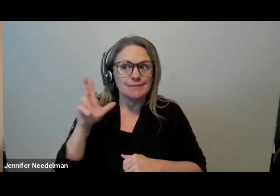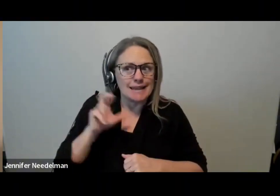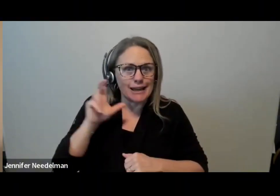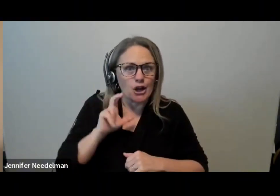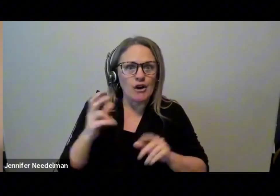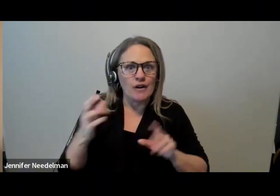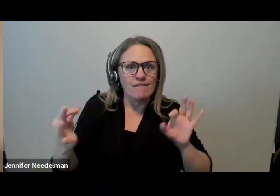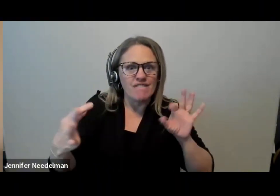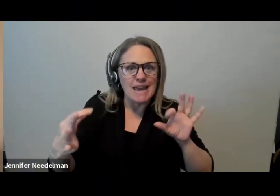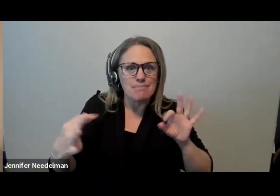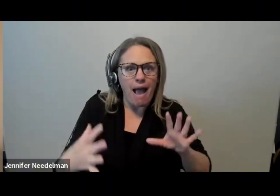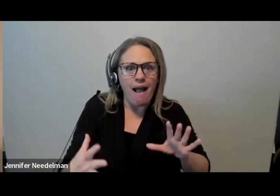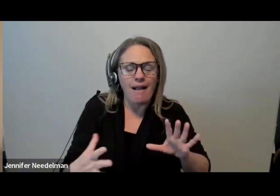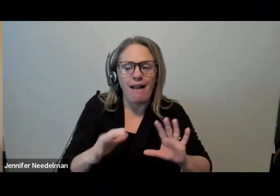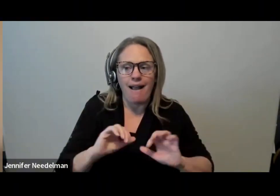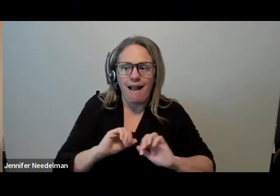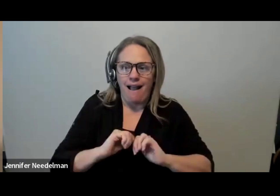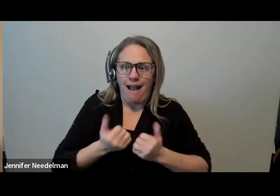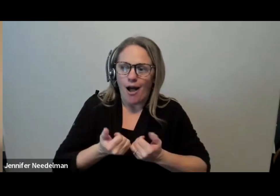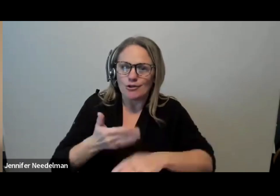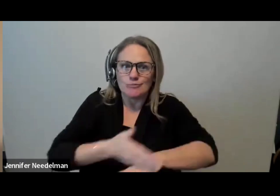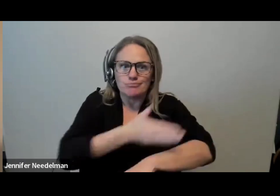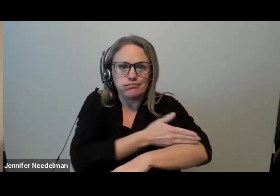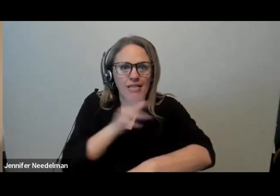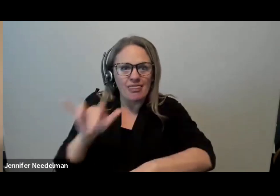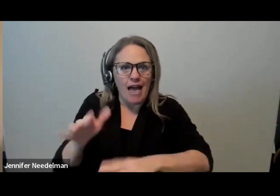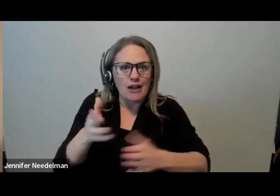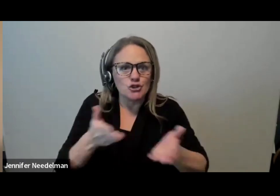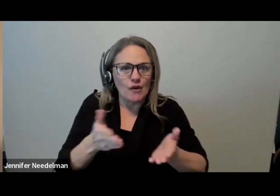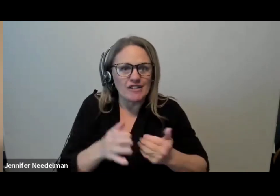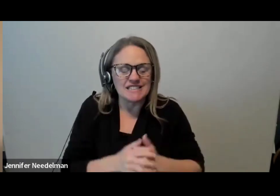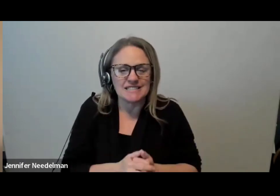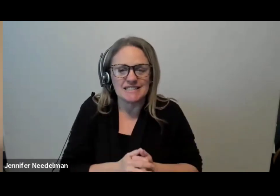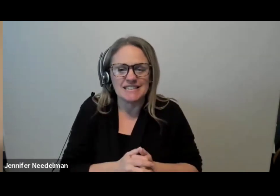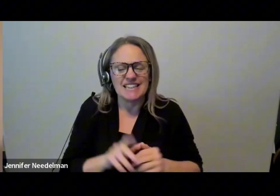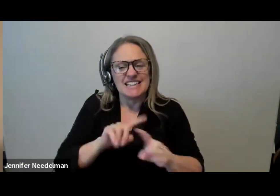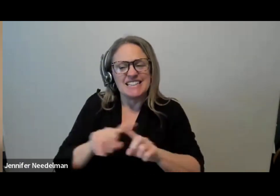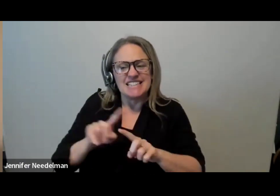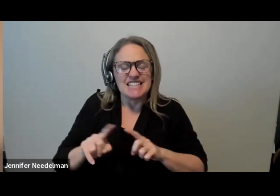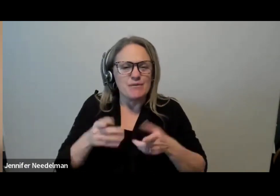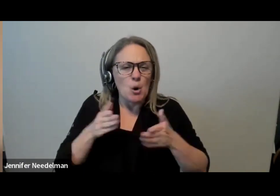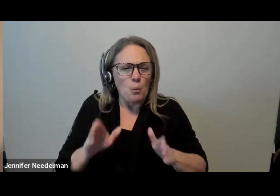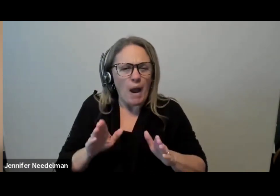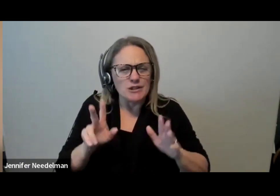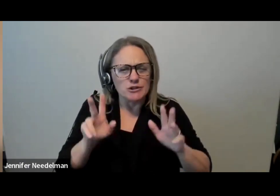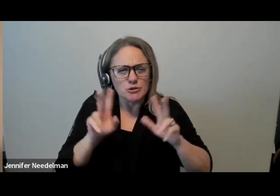on how to not just make that service better, but different ways to analyze games for different needs.